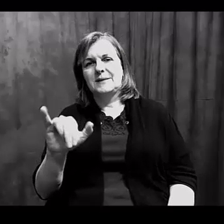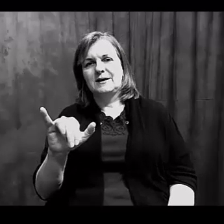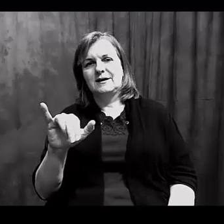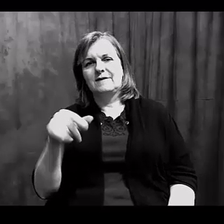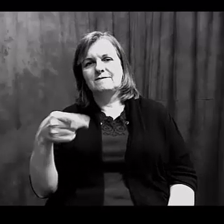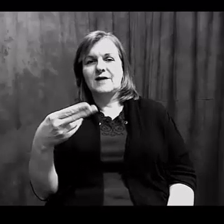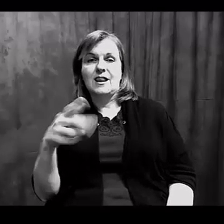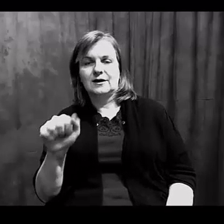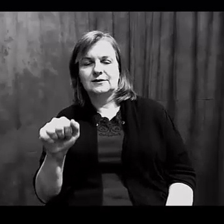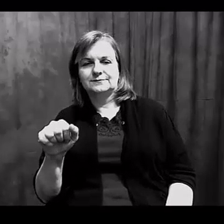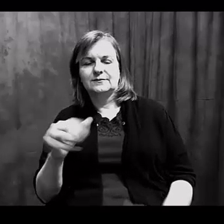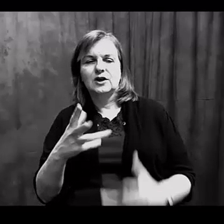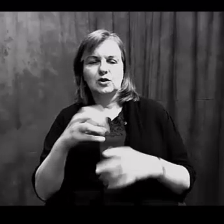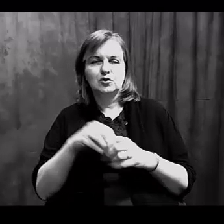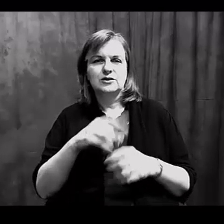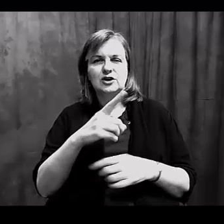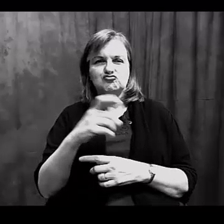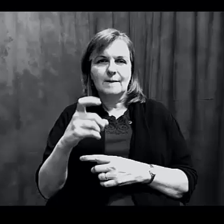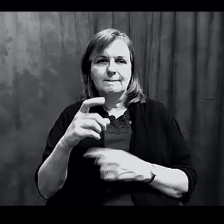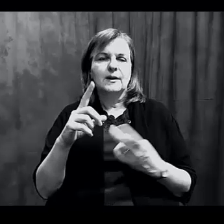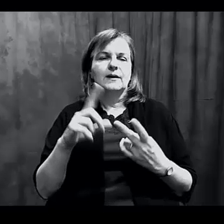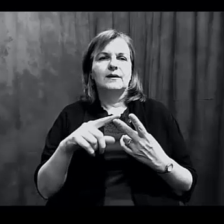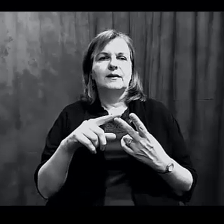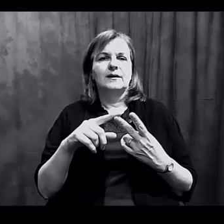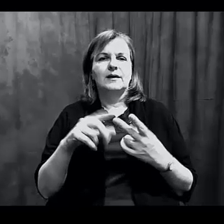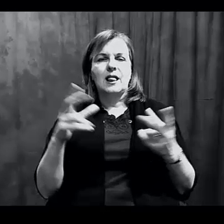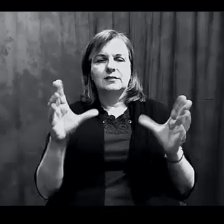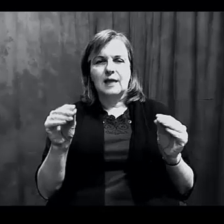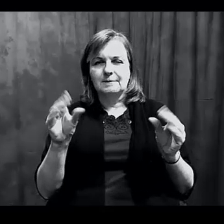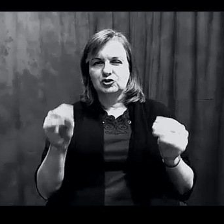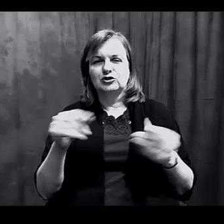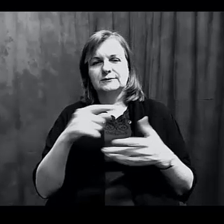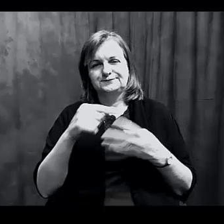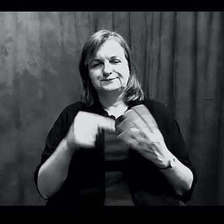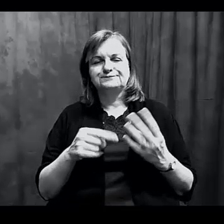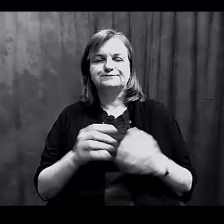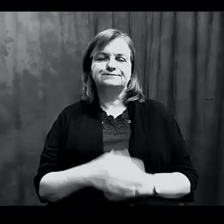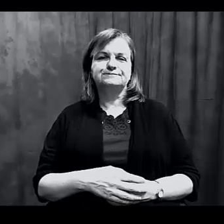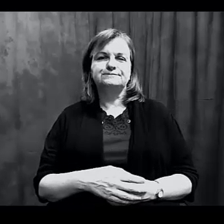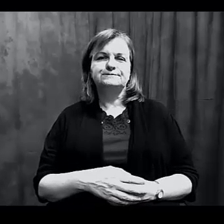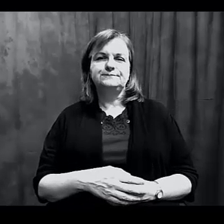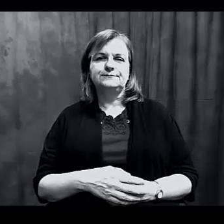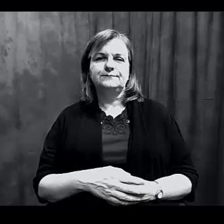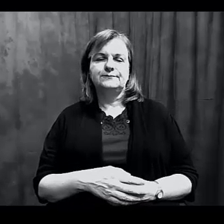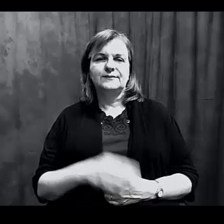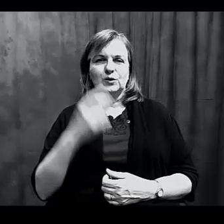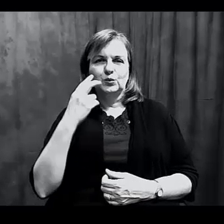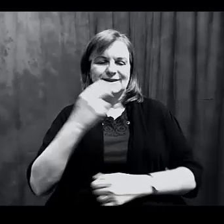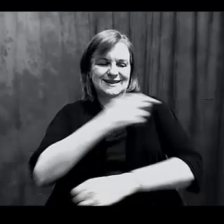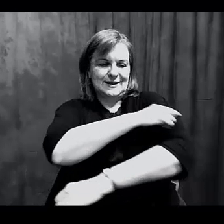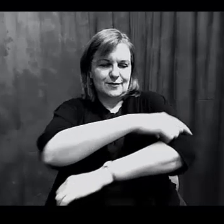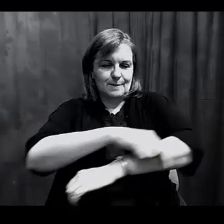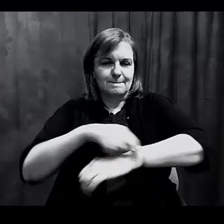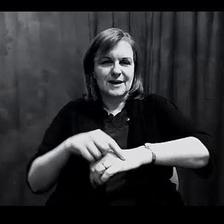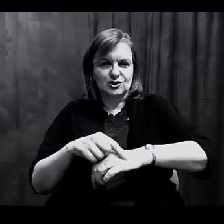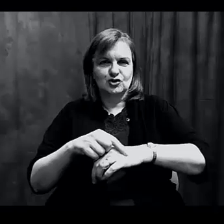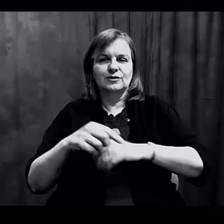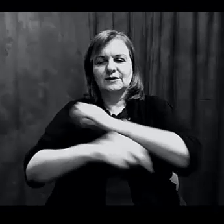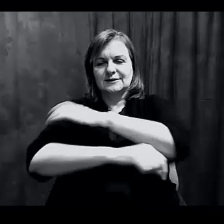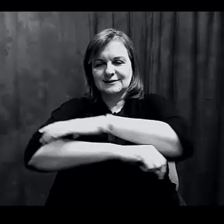how cool is that!?!? so crustacean or the yummy phyla!!